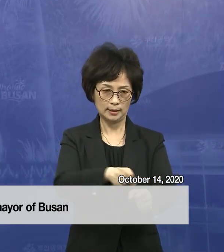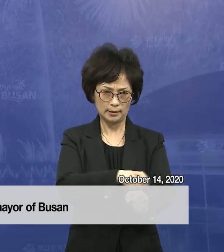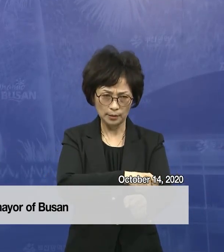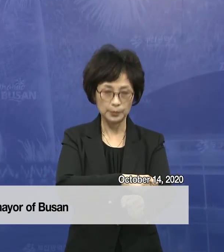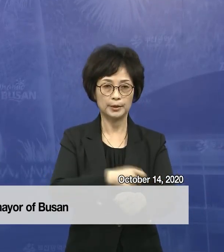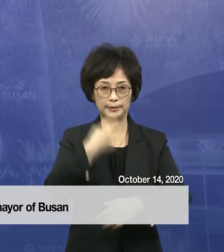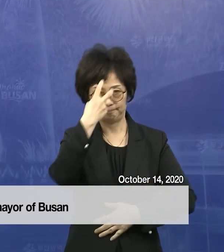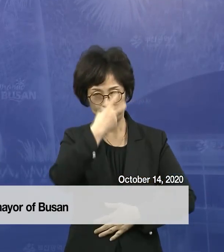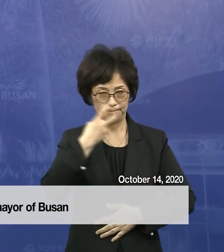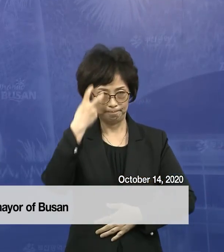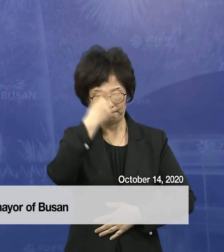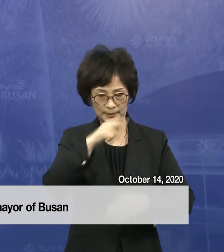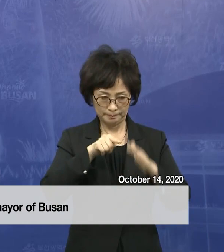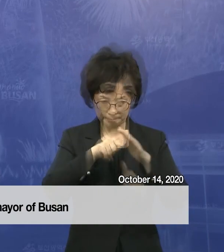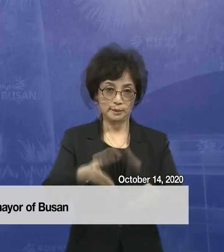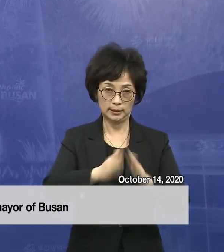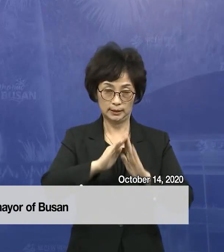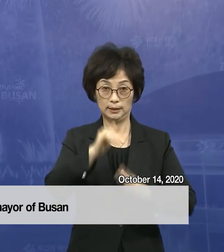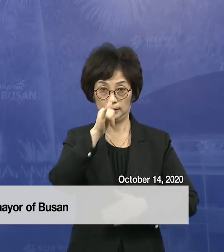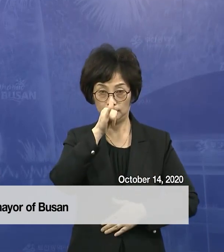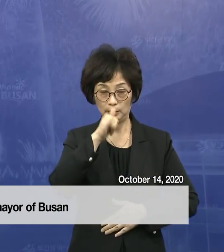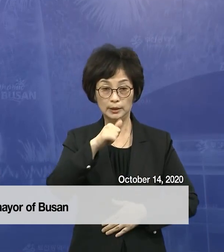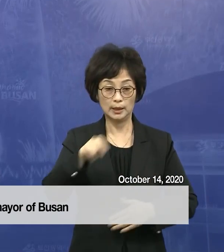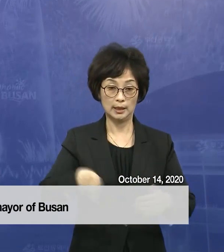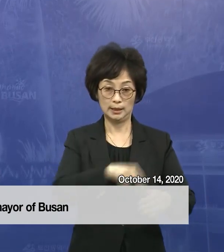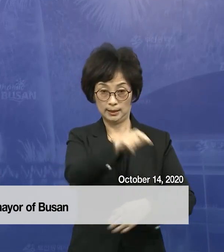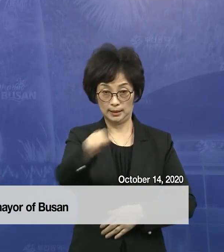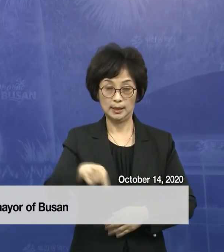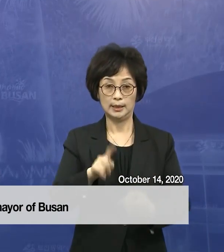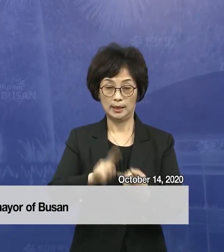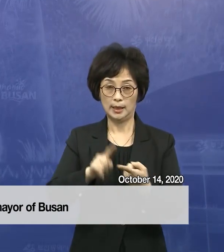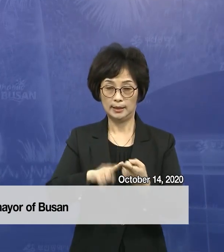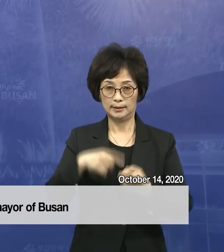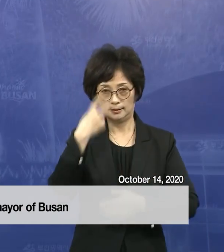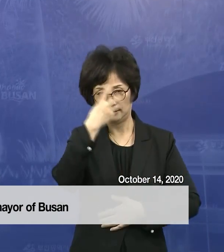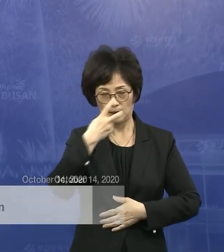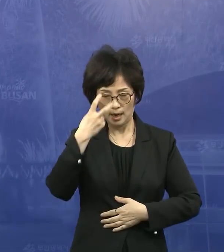we'll complete inspections and social distancing measures the wearing of masks and entry logs at